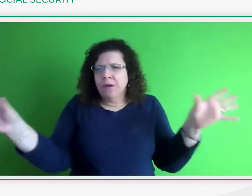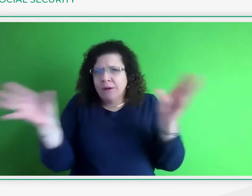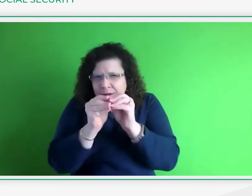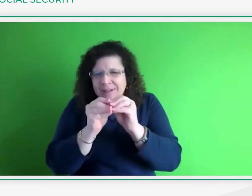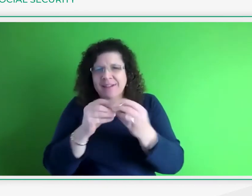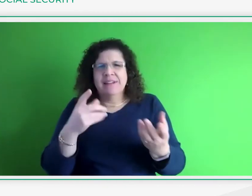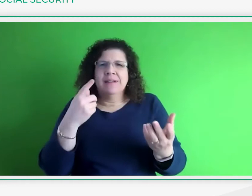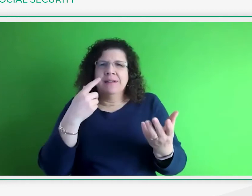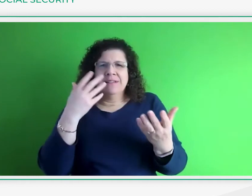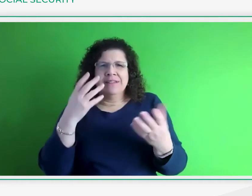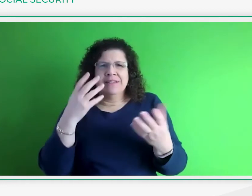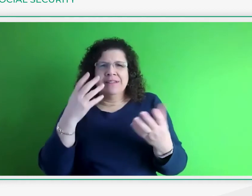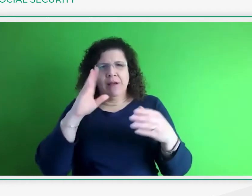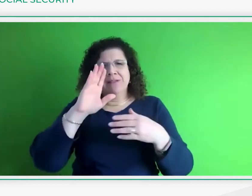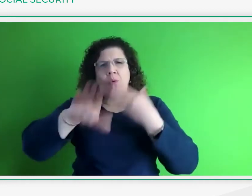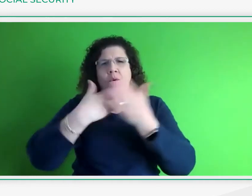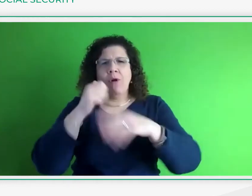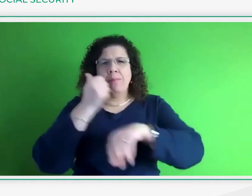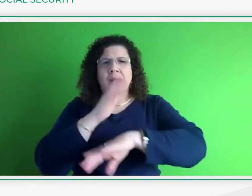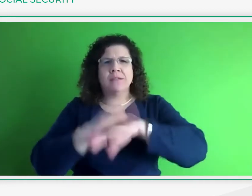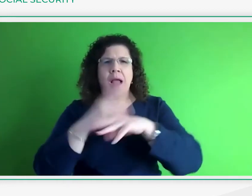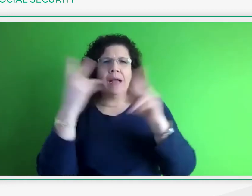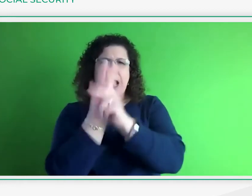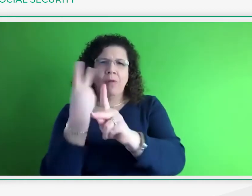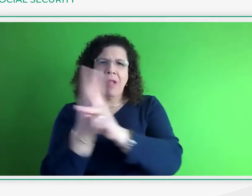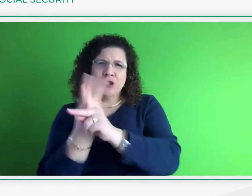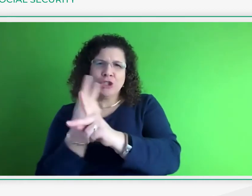figure out what the monthly would be, what your whole income would look like.